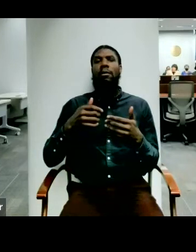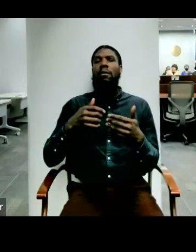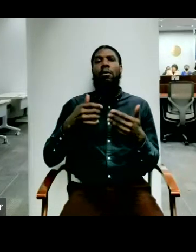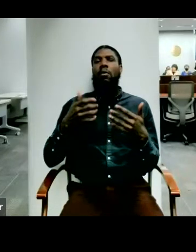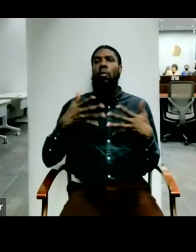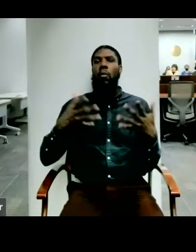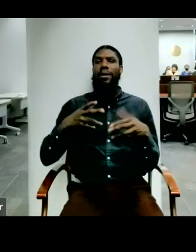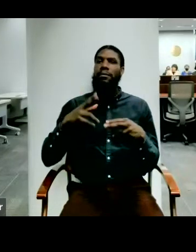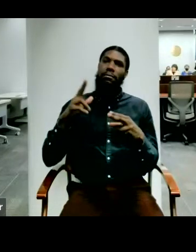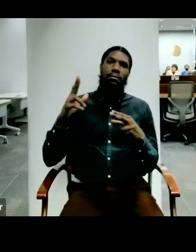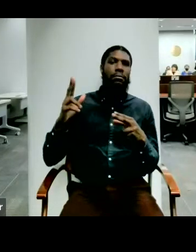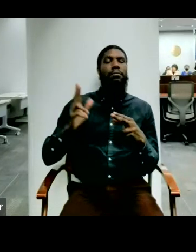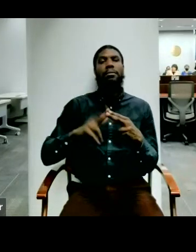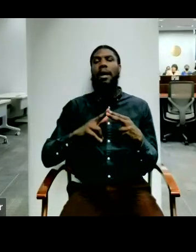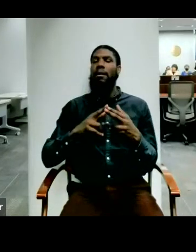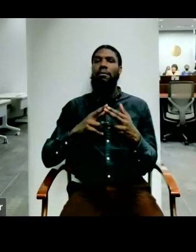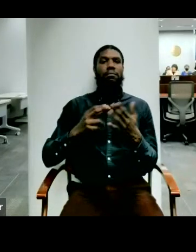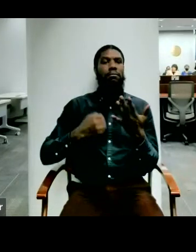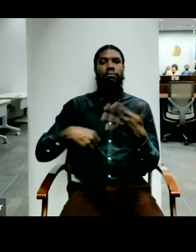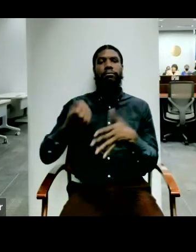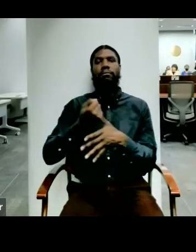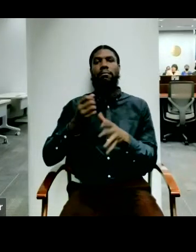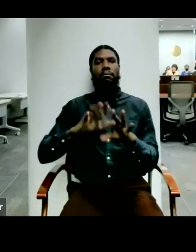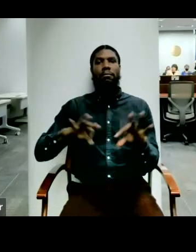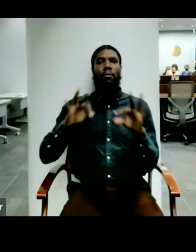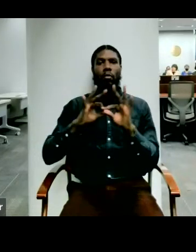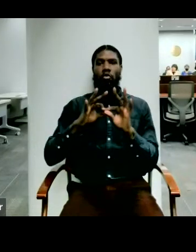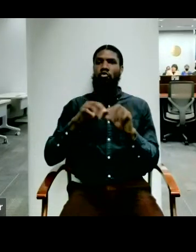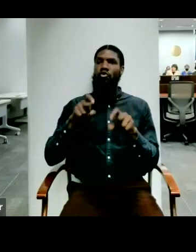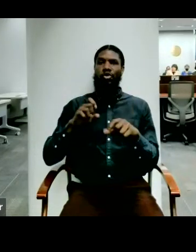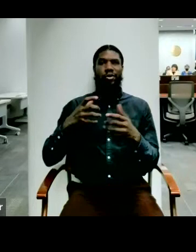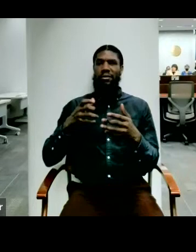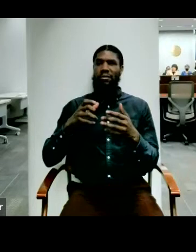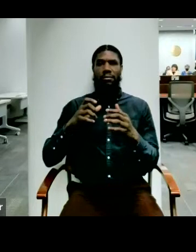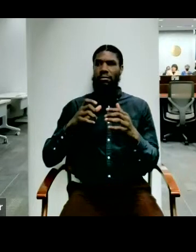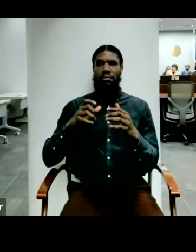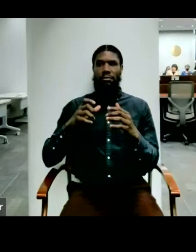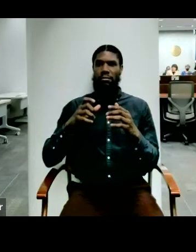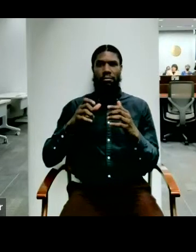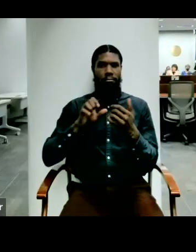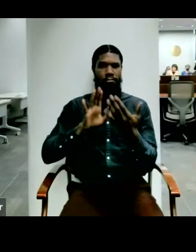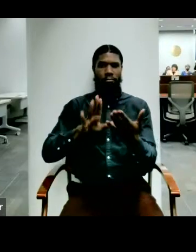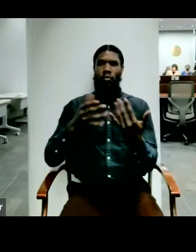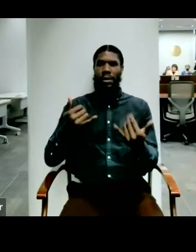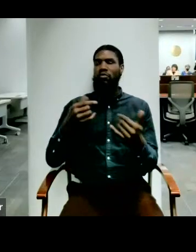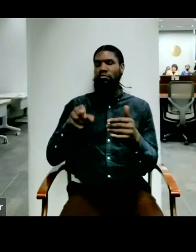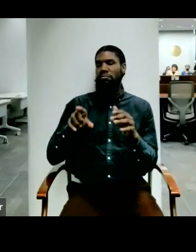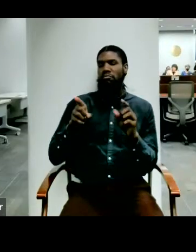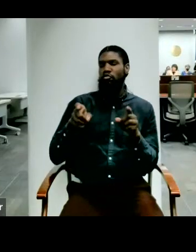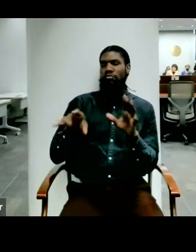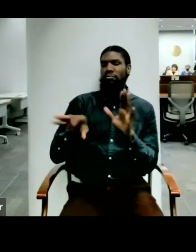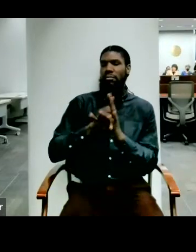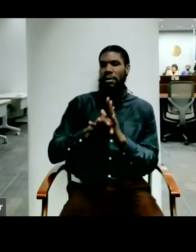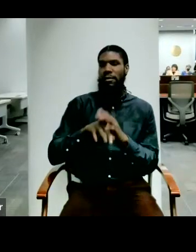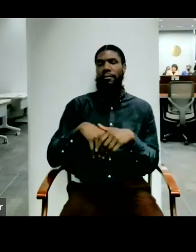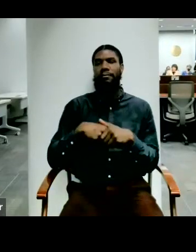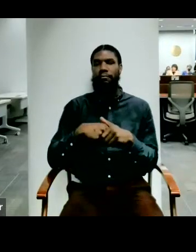that we tackle right away in if the strategic enforcement plan? ? If you can just pick one. I think changing the administration exemption for